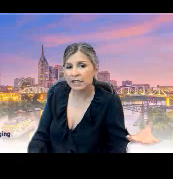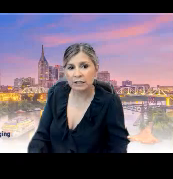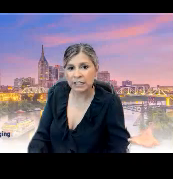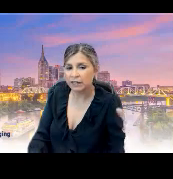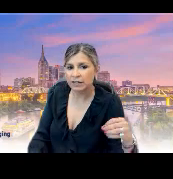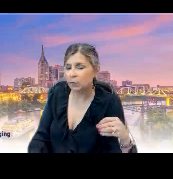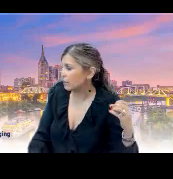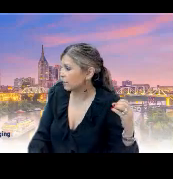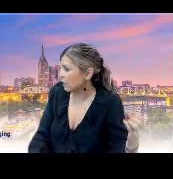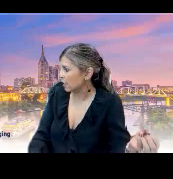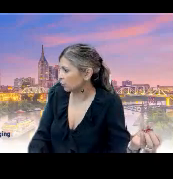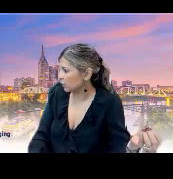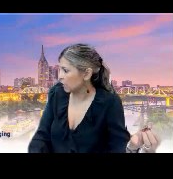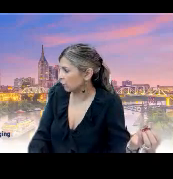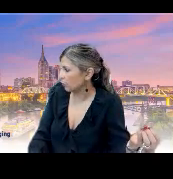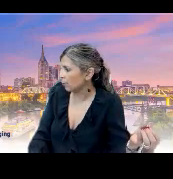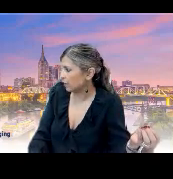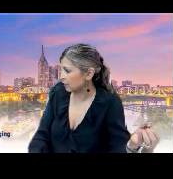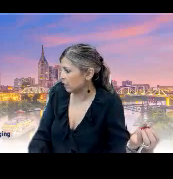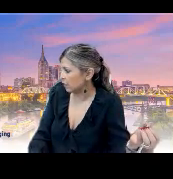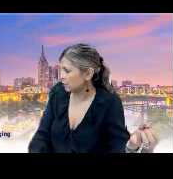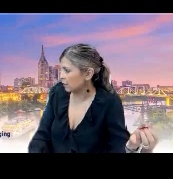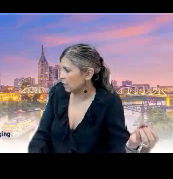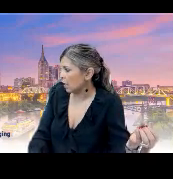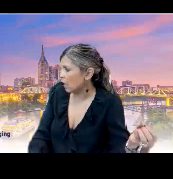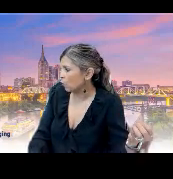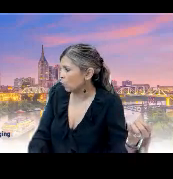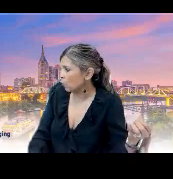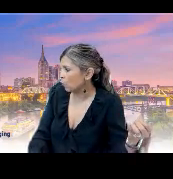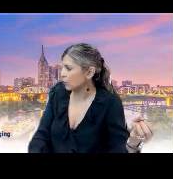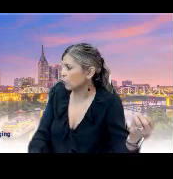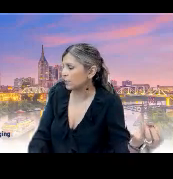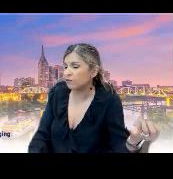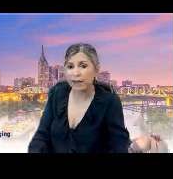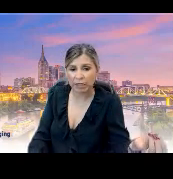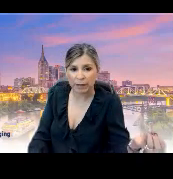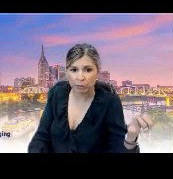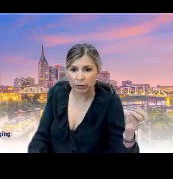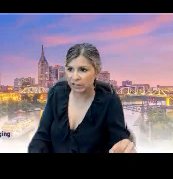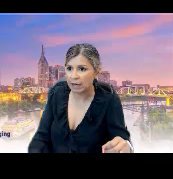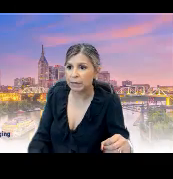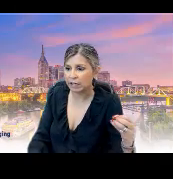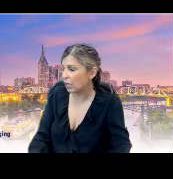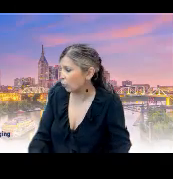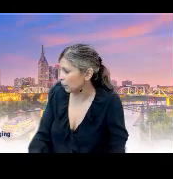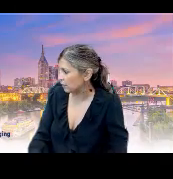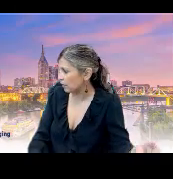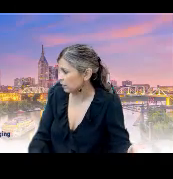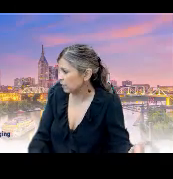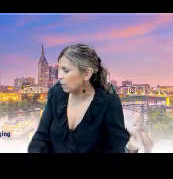Ideally, if someone is unable to care for their basic needs, we would want a trusted family member to step in and help and assist.